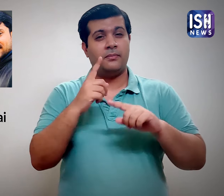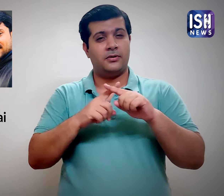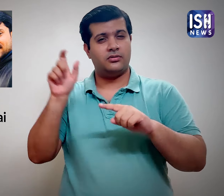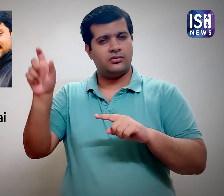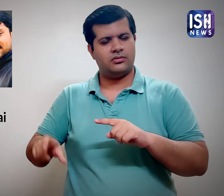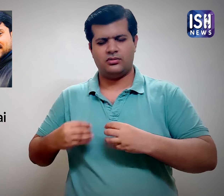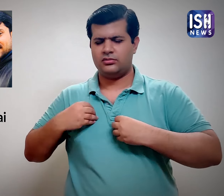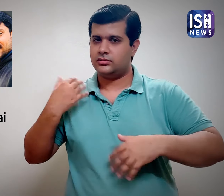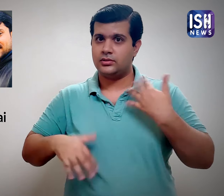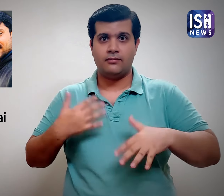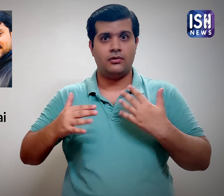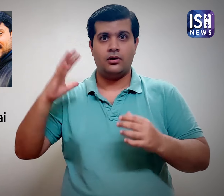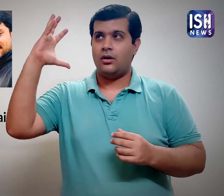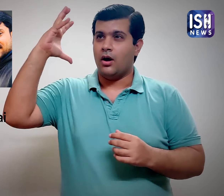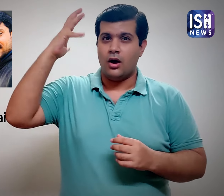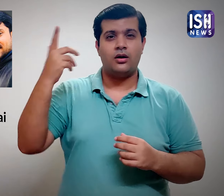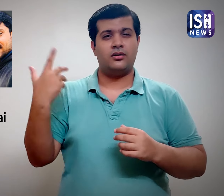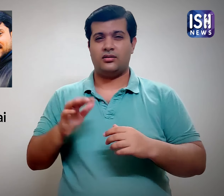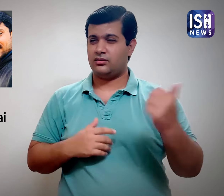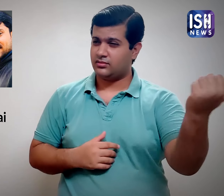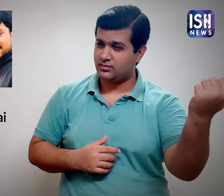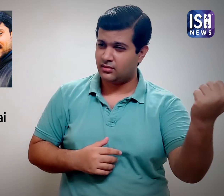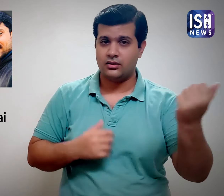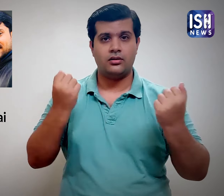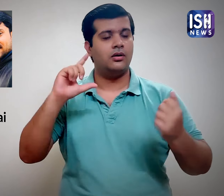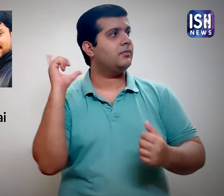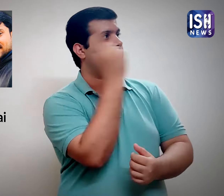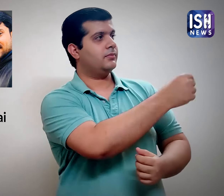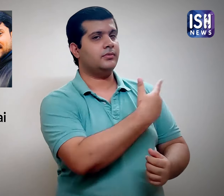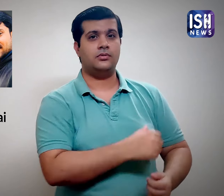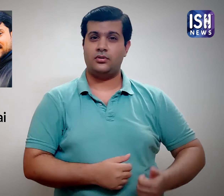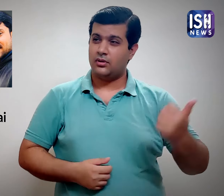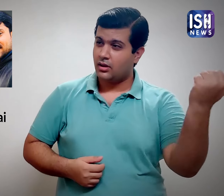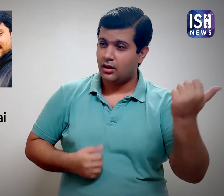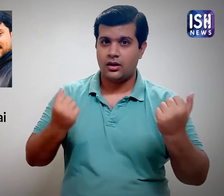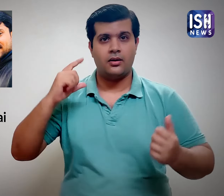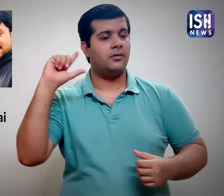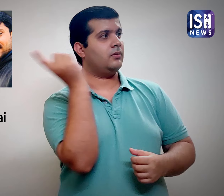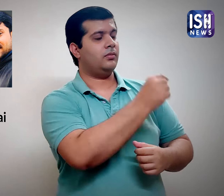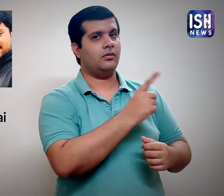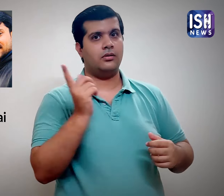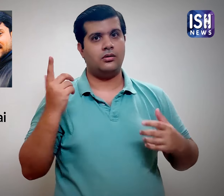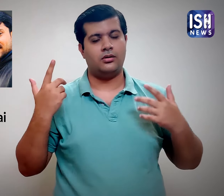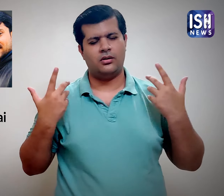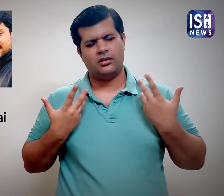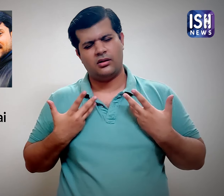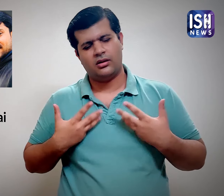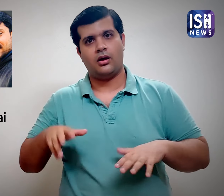In the searing heat, he struggled to walk. Vehicles zoomed past him, when asked for lifts.